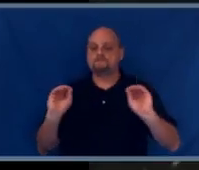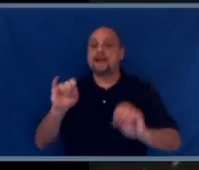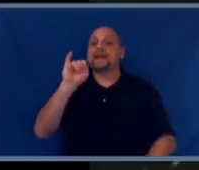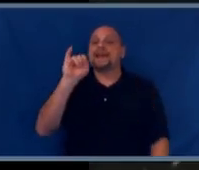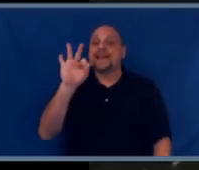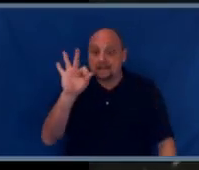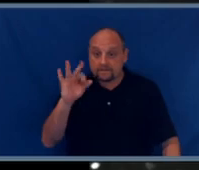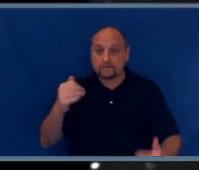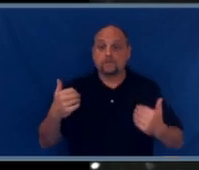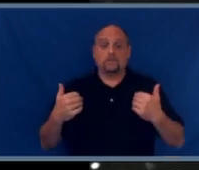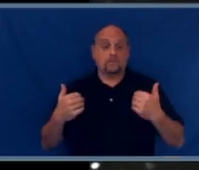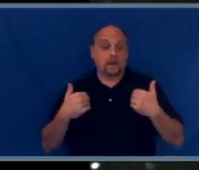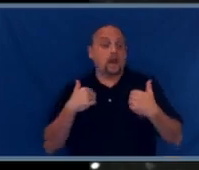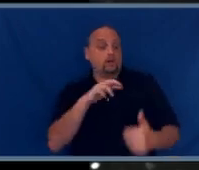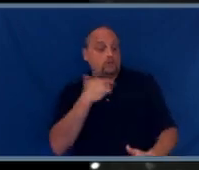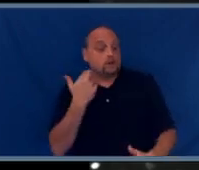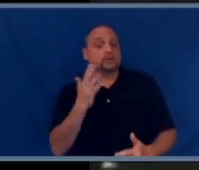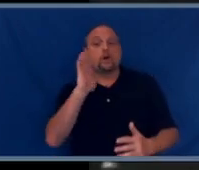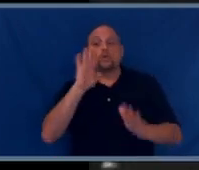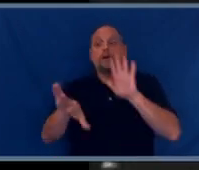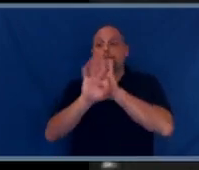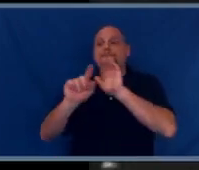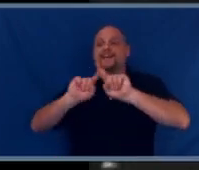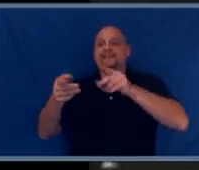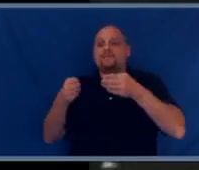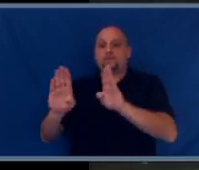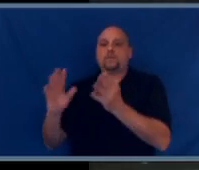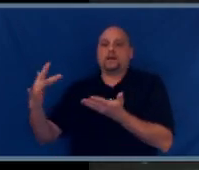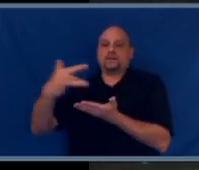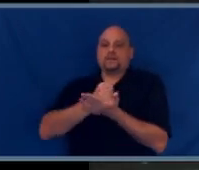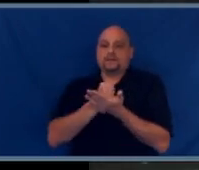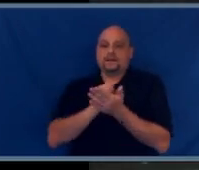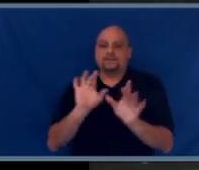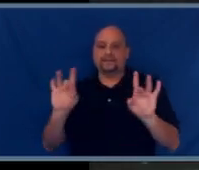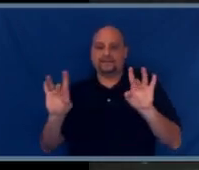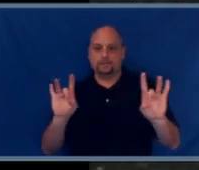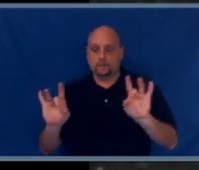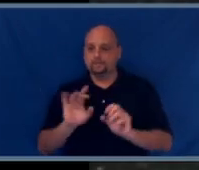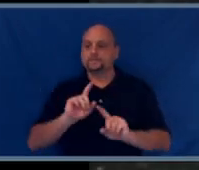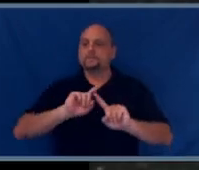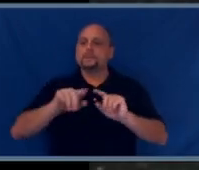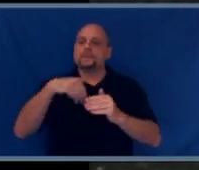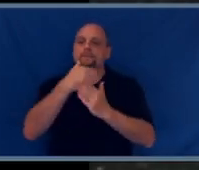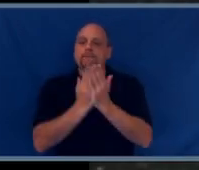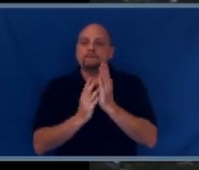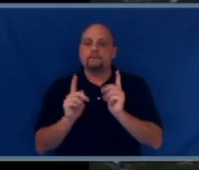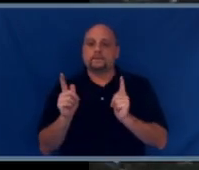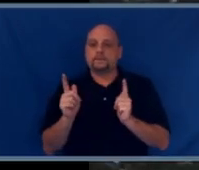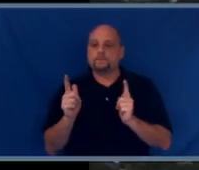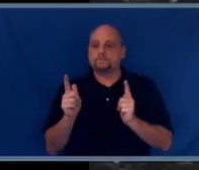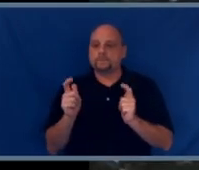DIFFERENT TECHNIQUE TO COLLECT THE SAMPLE. THERE ARE POTENTIALLY 10 METRES